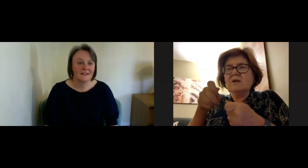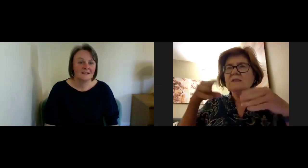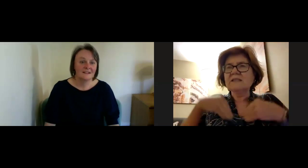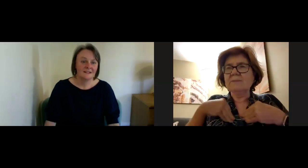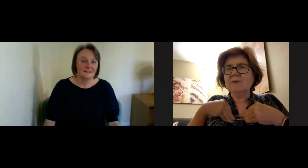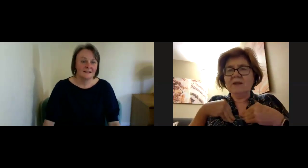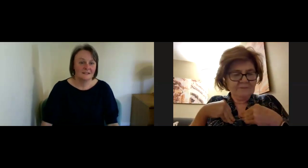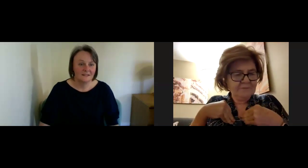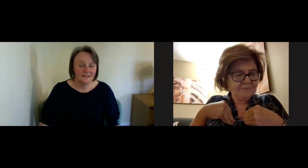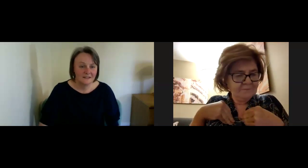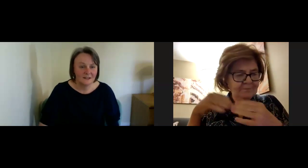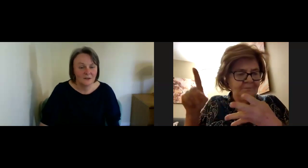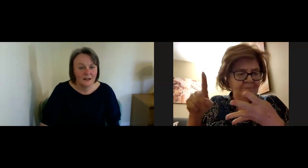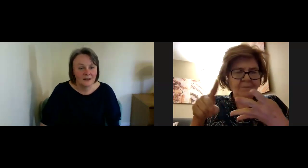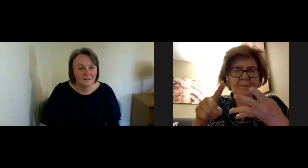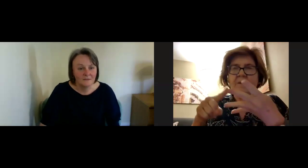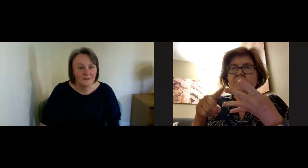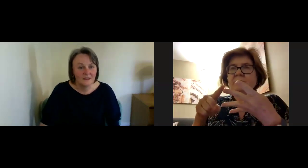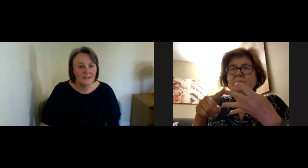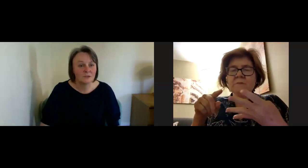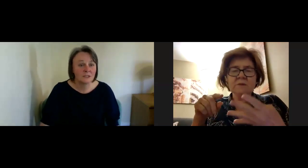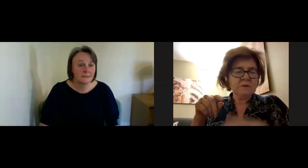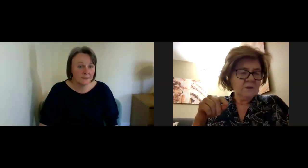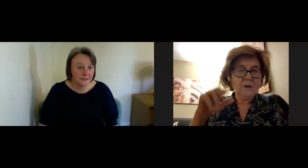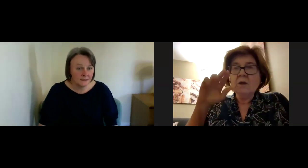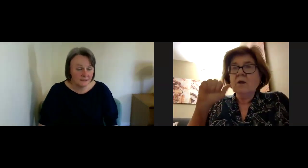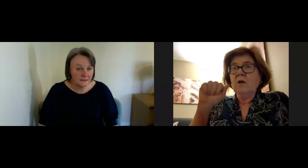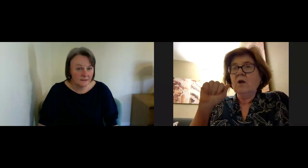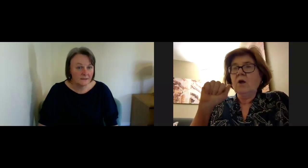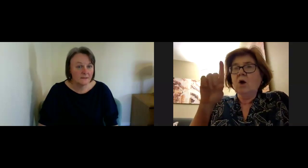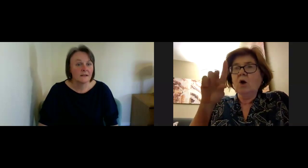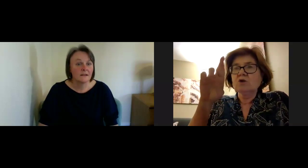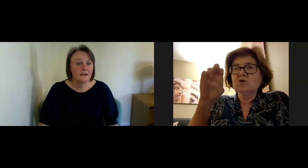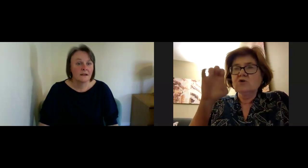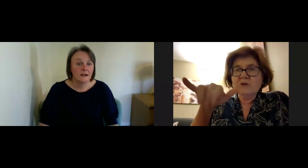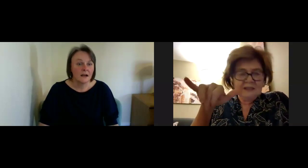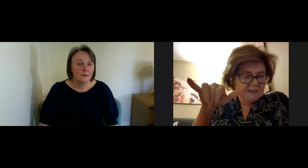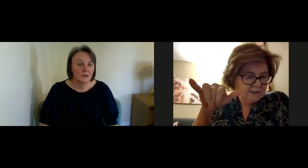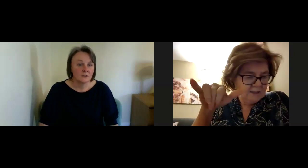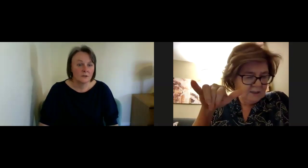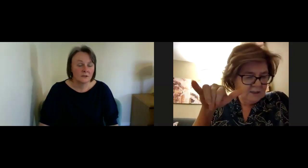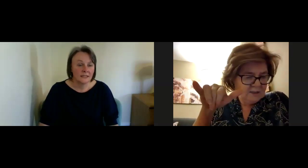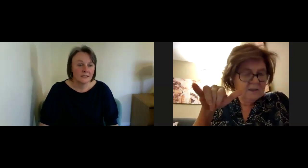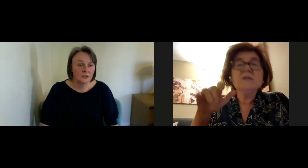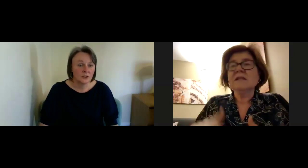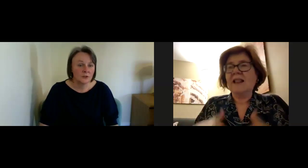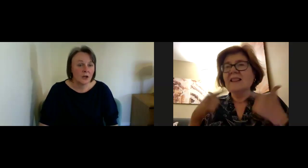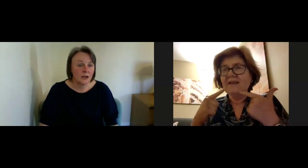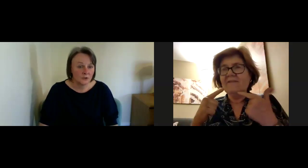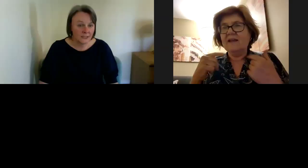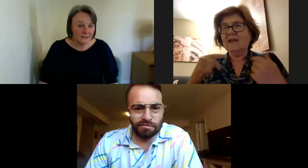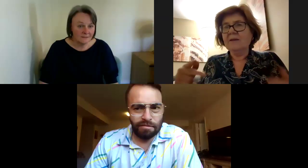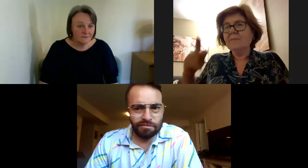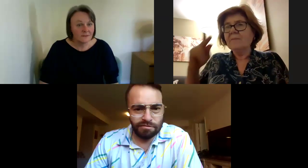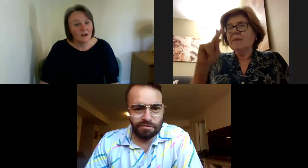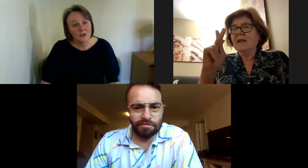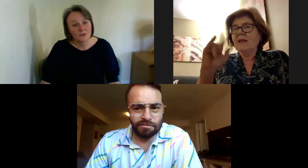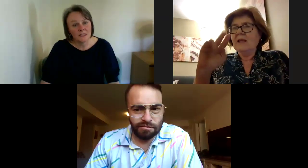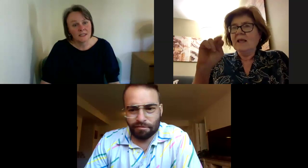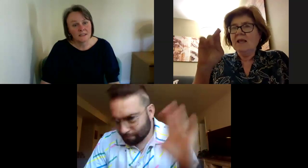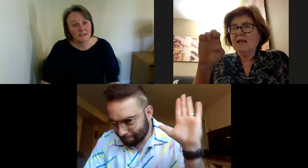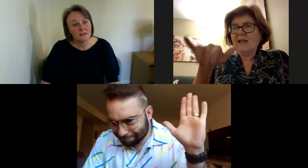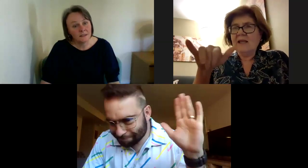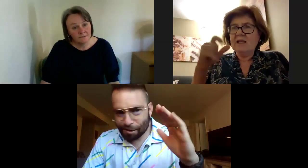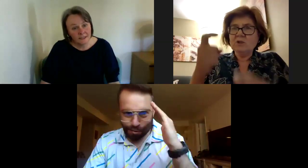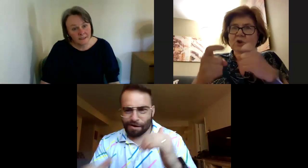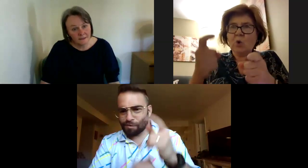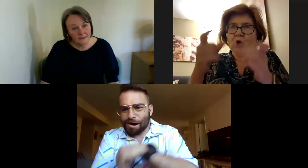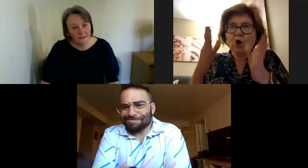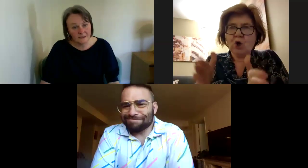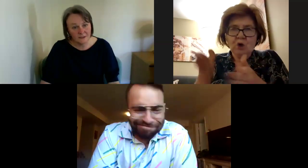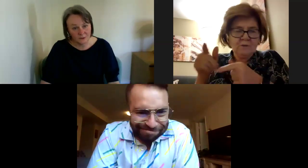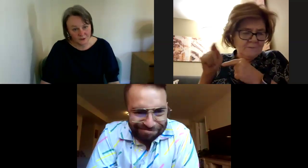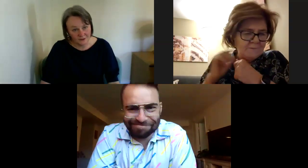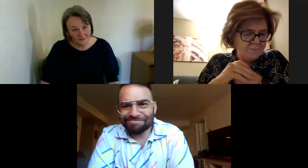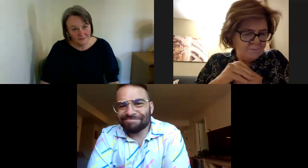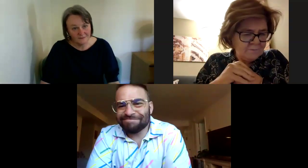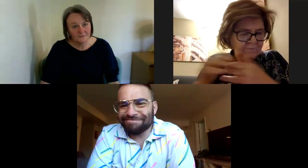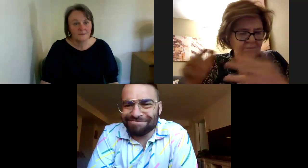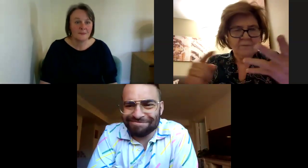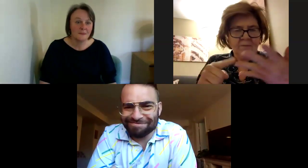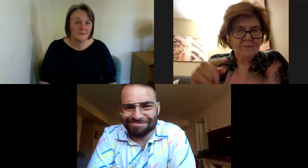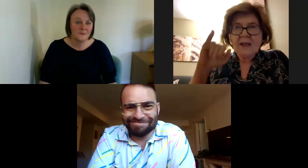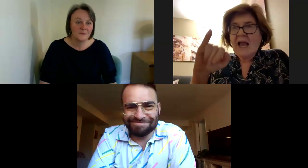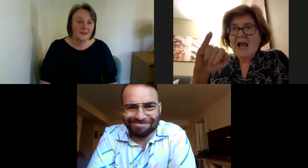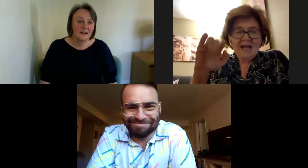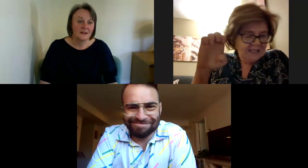He is a recipient. I would also like to introduce Audrey, a living kidney donor.